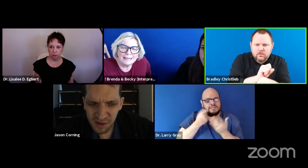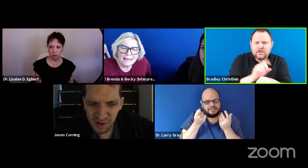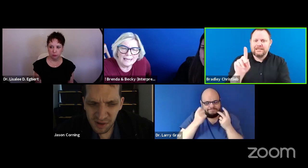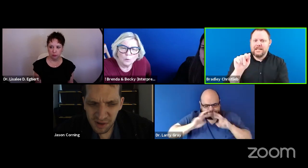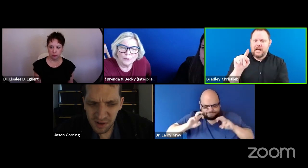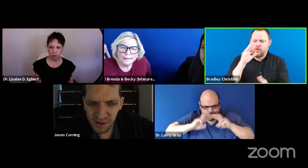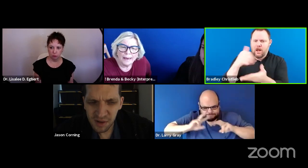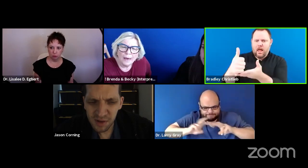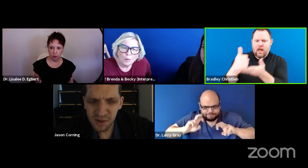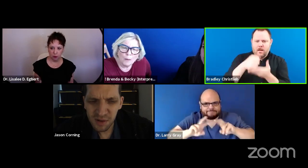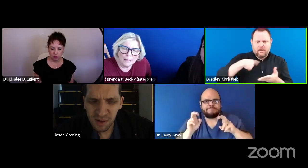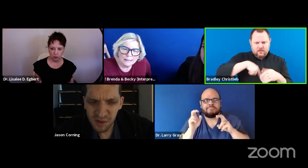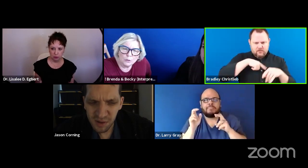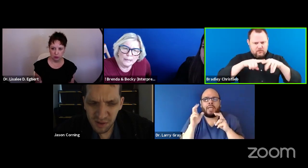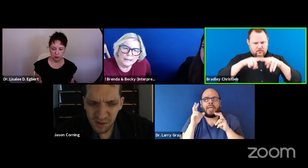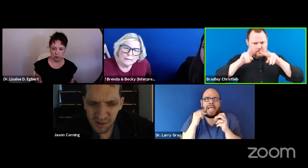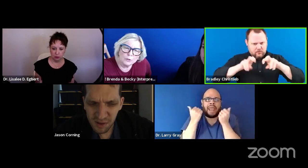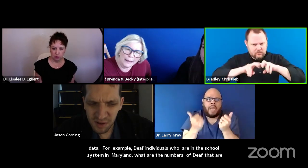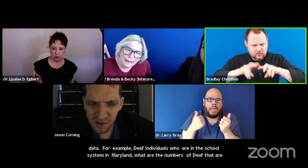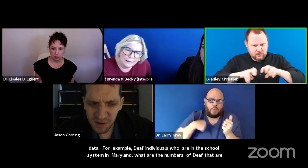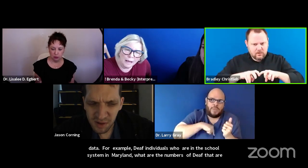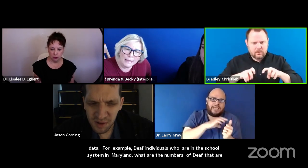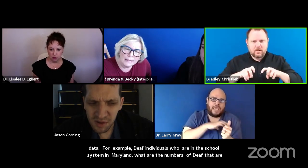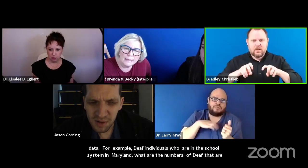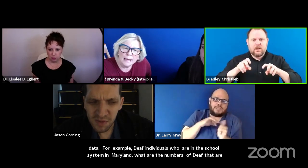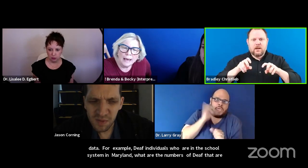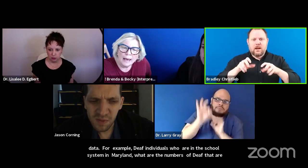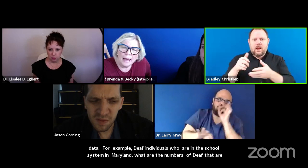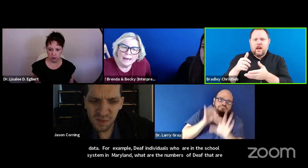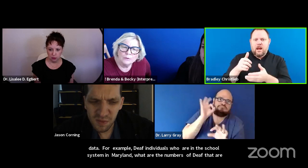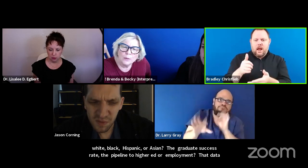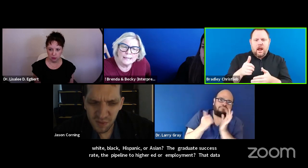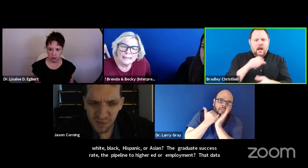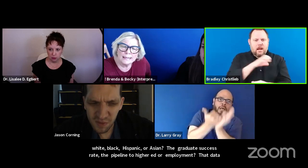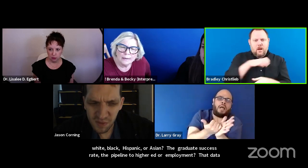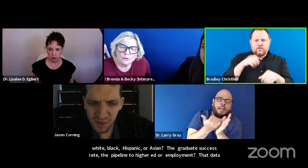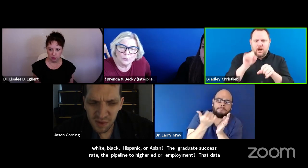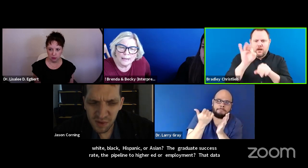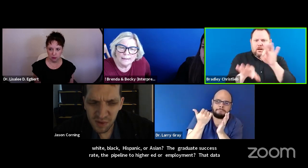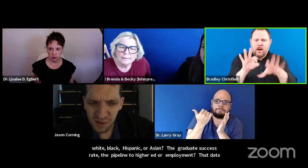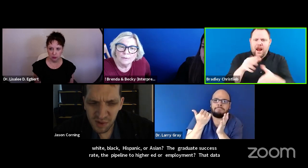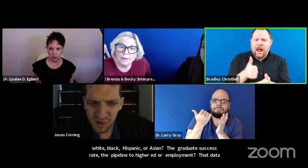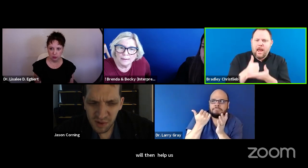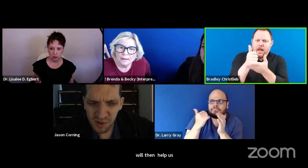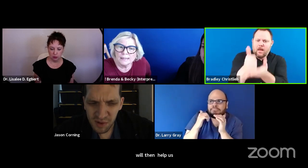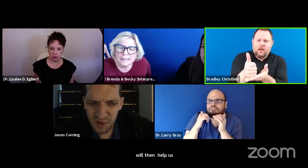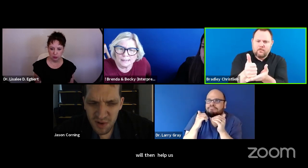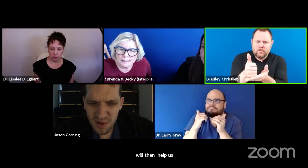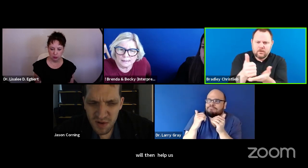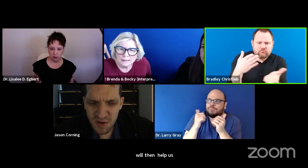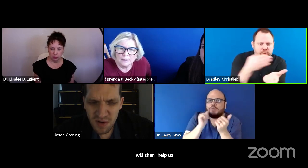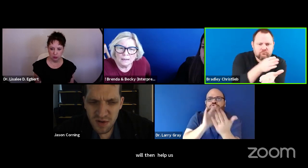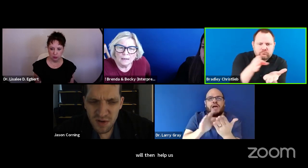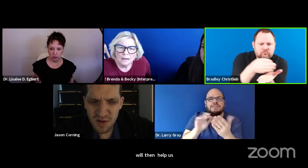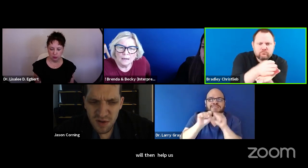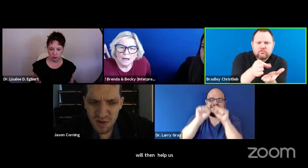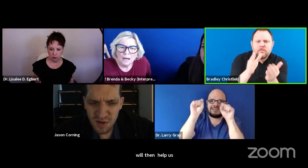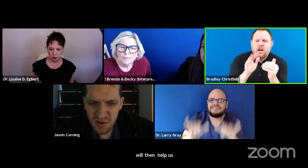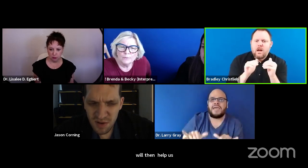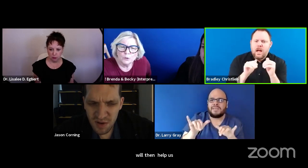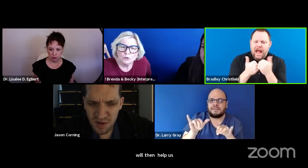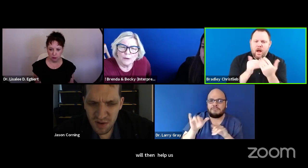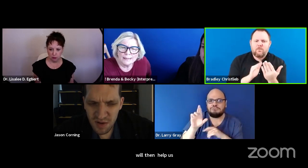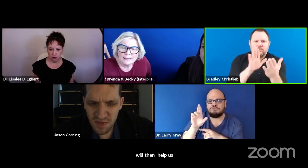That data will then help us to analyze, and we as a council can then assist to address